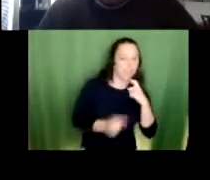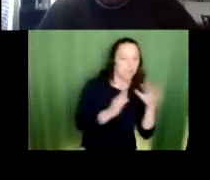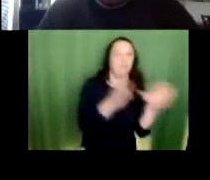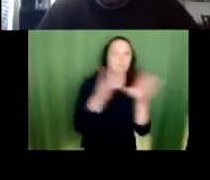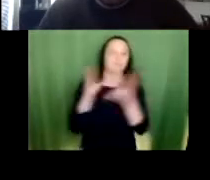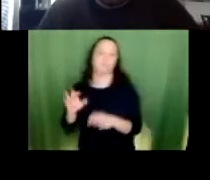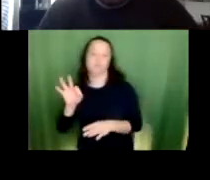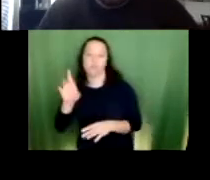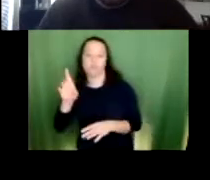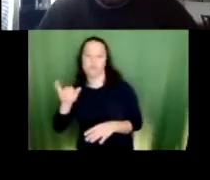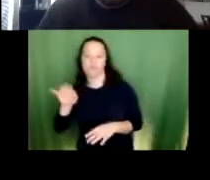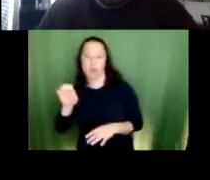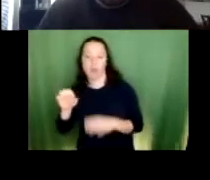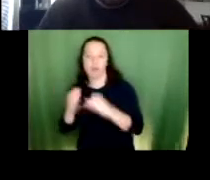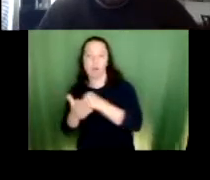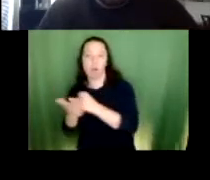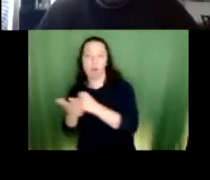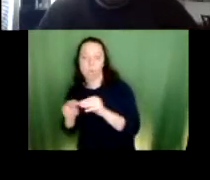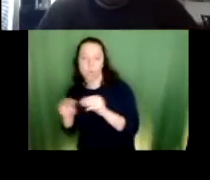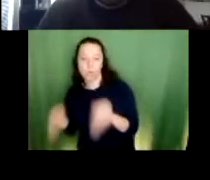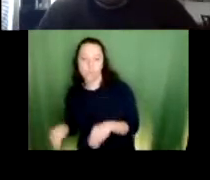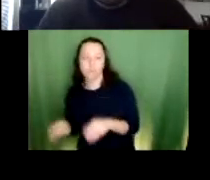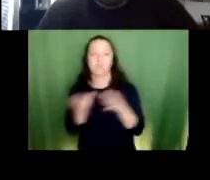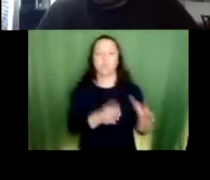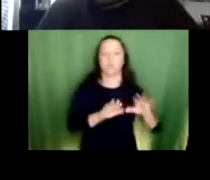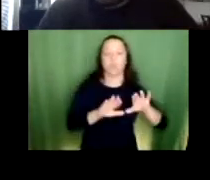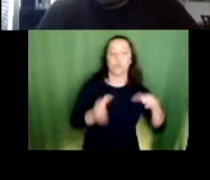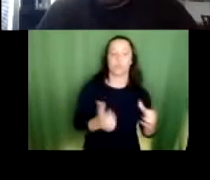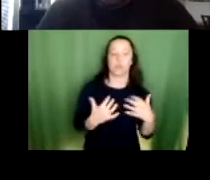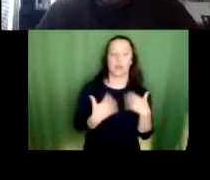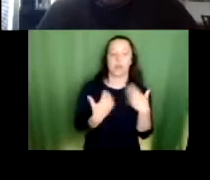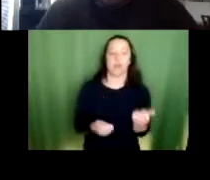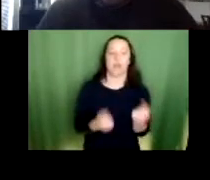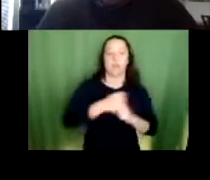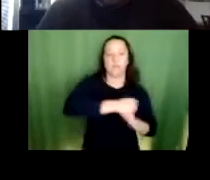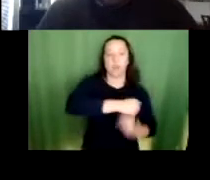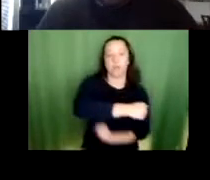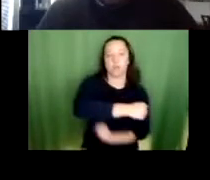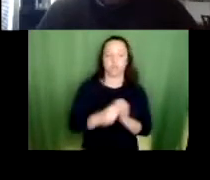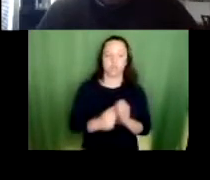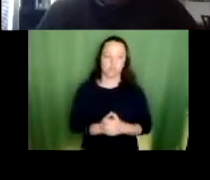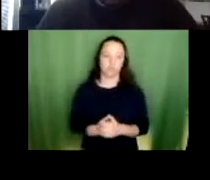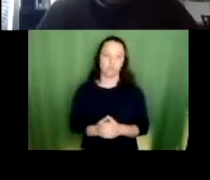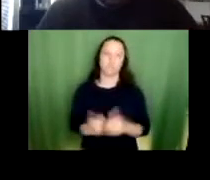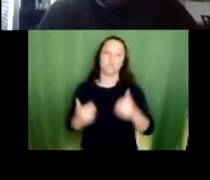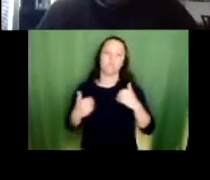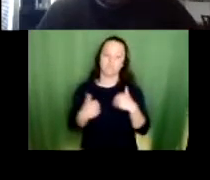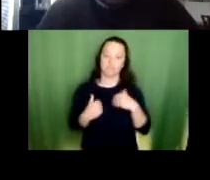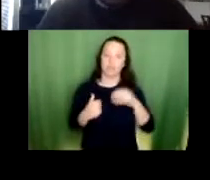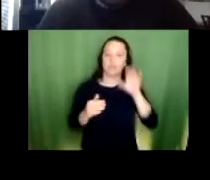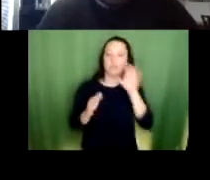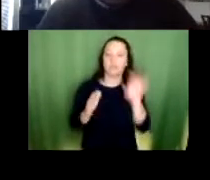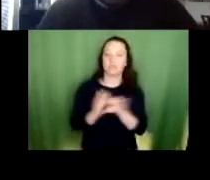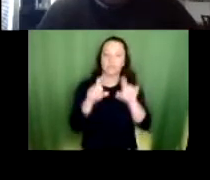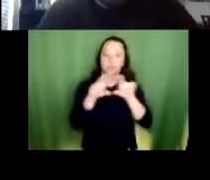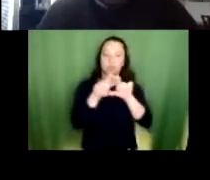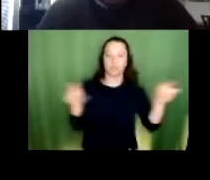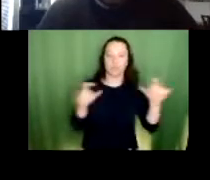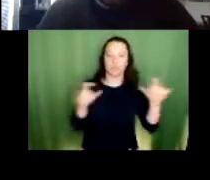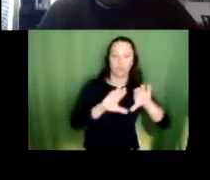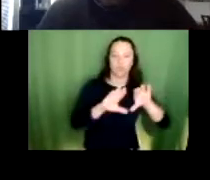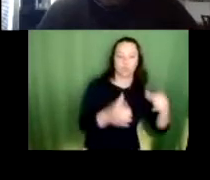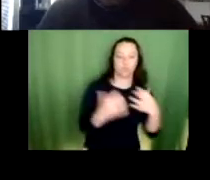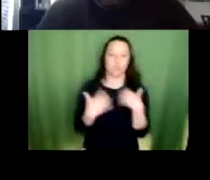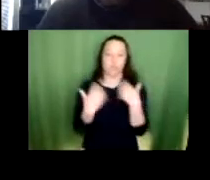and the Group Health Foundation with Group Health logo in blue and Foundation in purple.